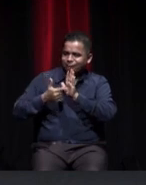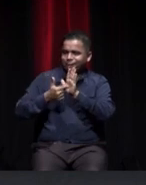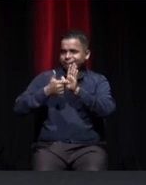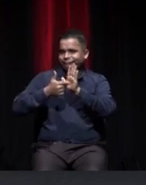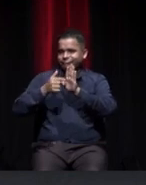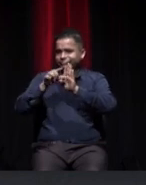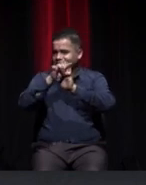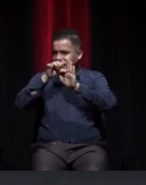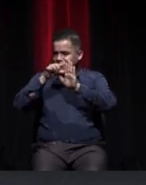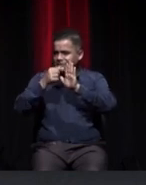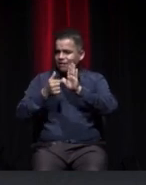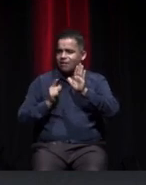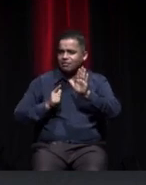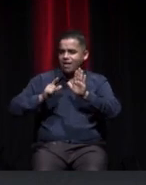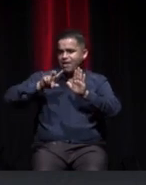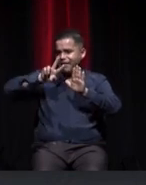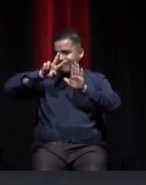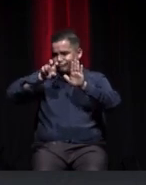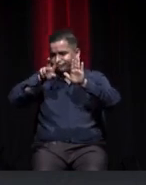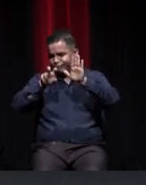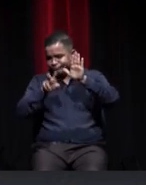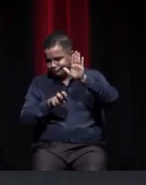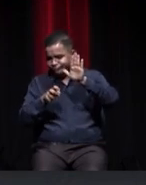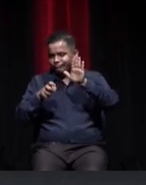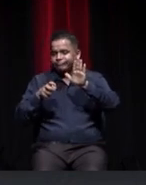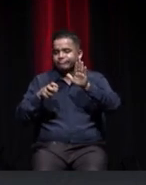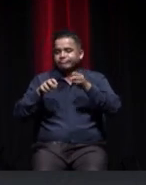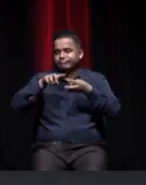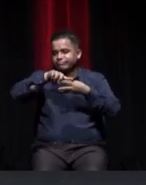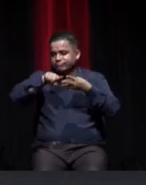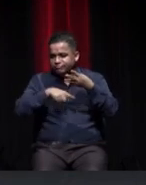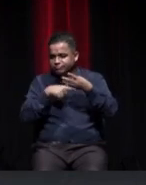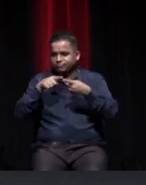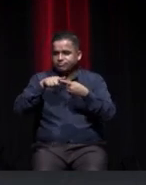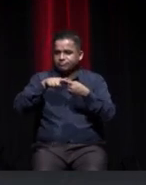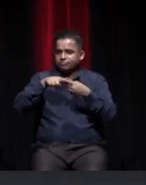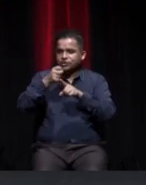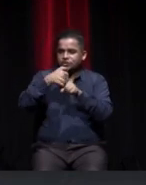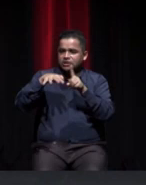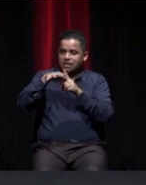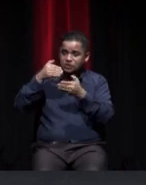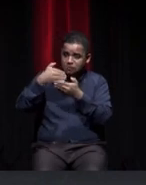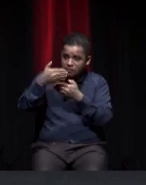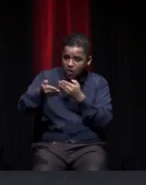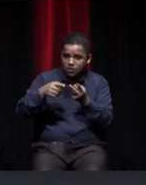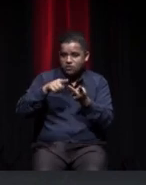he proposes three terms that are more or less equivalent. Post-industrial society, technocratic society